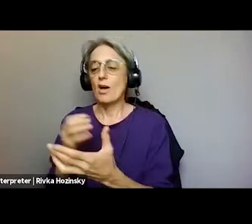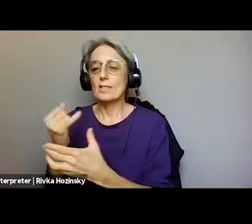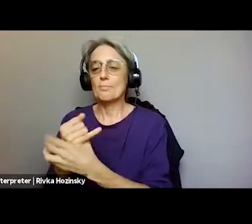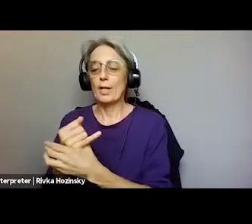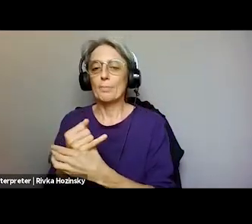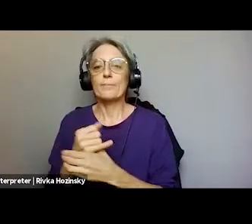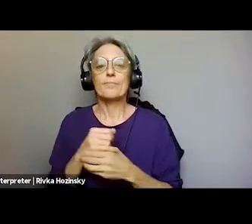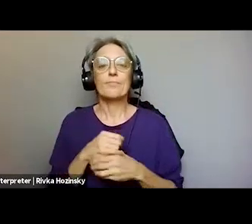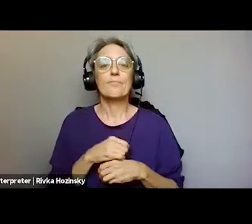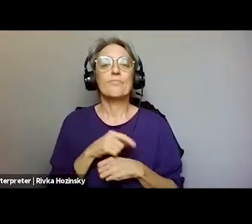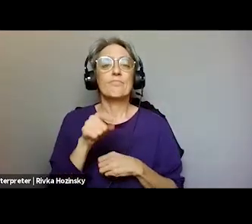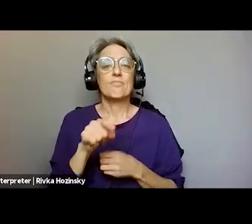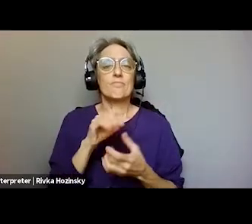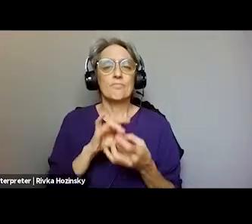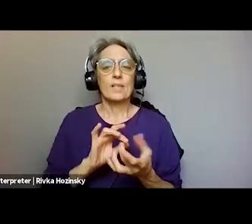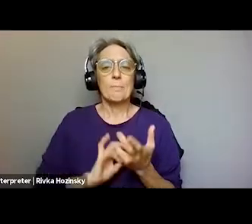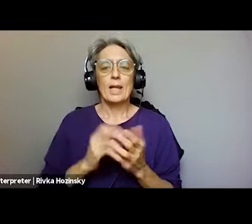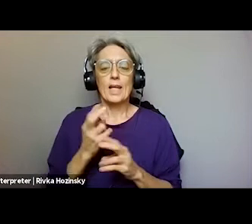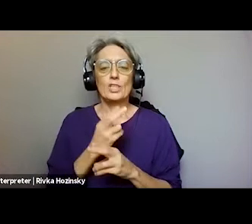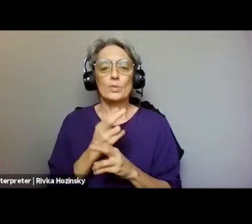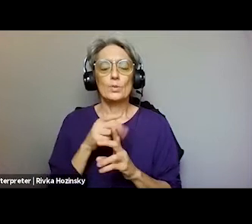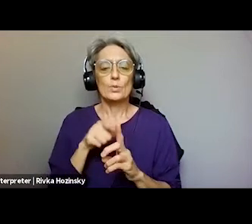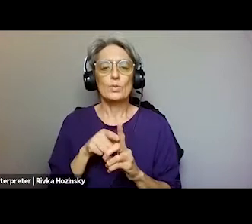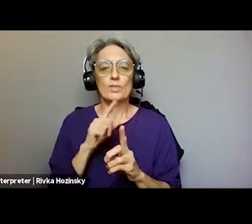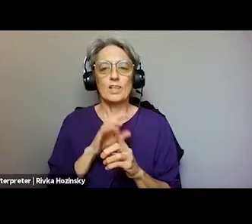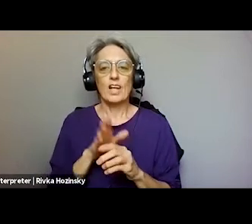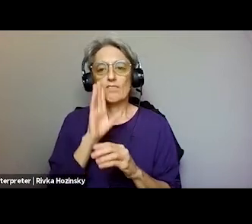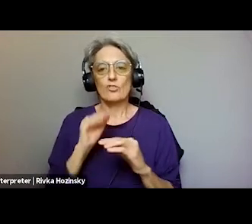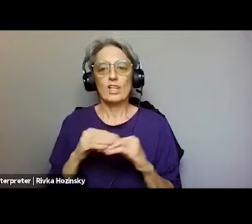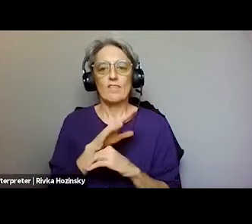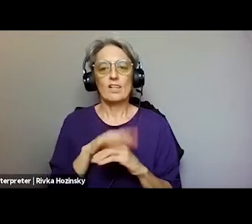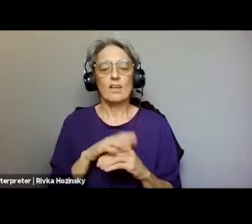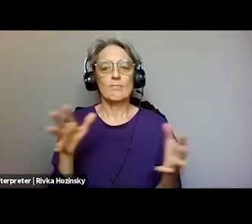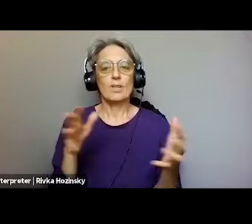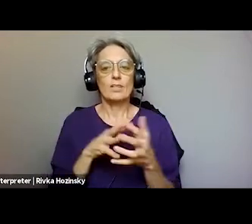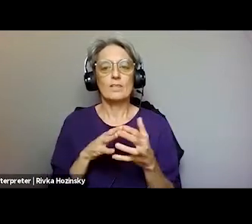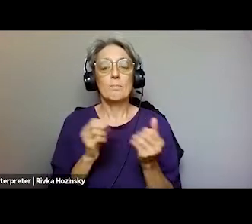get to medication use which can have direct impacts on pregnancy. Many epilepsy drugs can